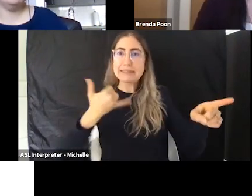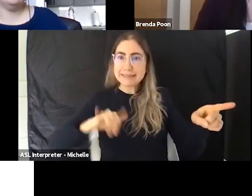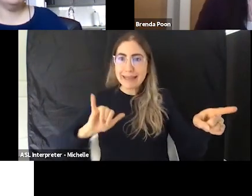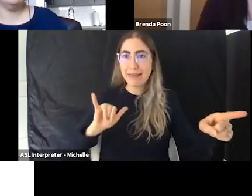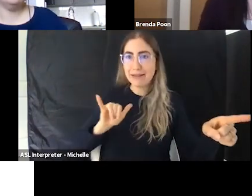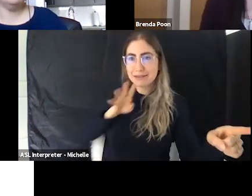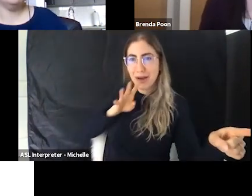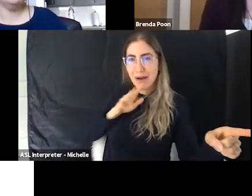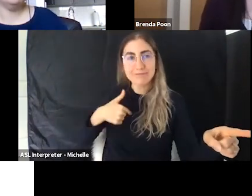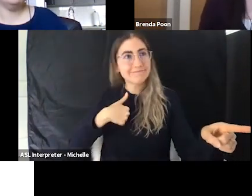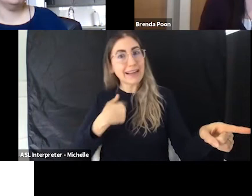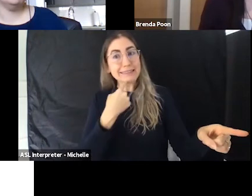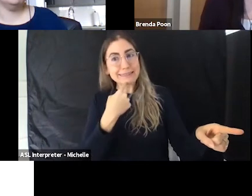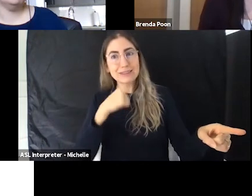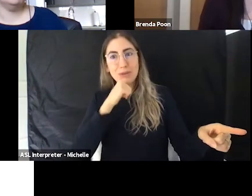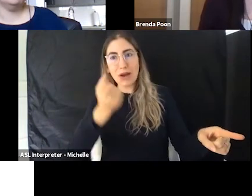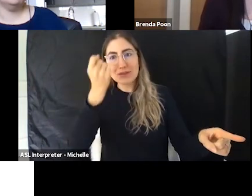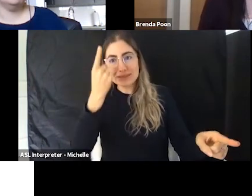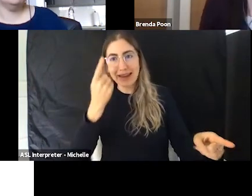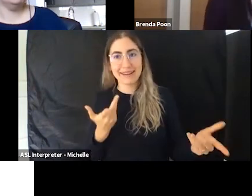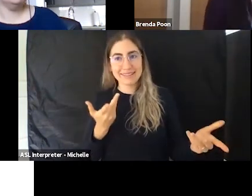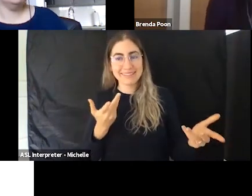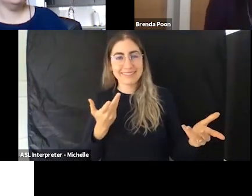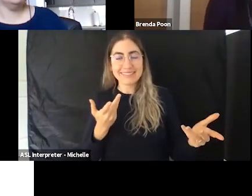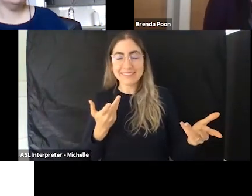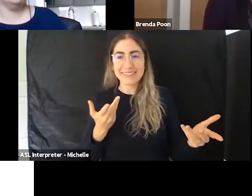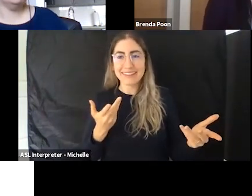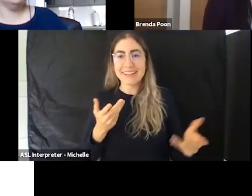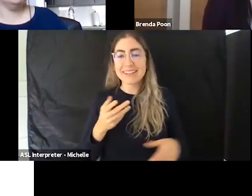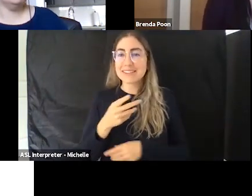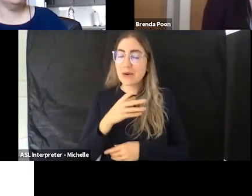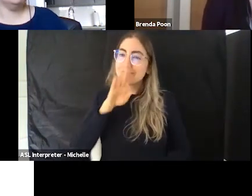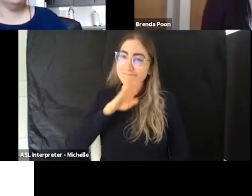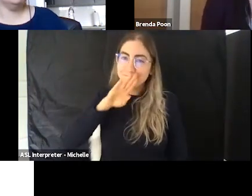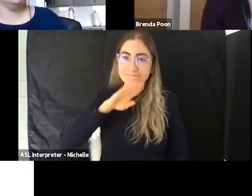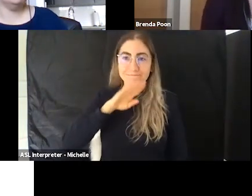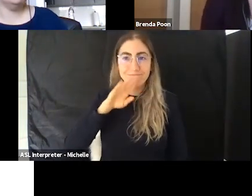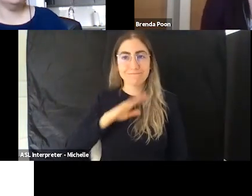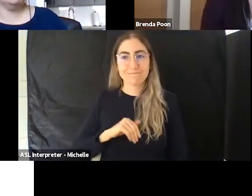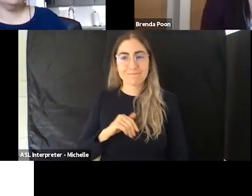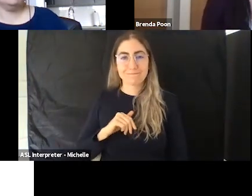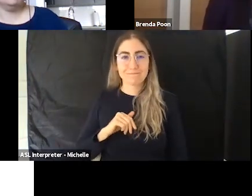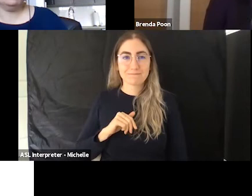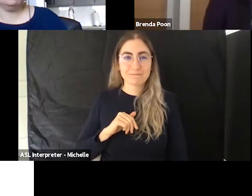," SO EXPRESSING SOME FRUSTRATION AROUND THAT EXPERIENCE.